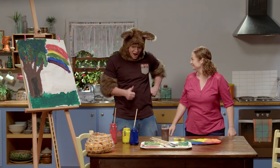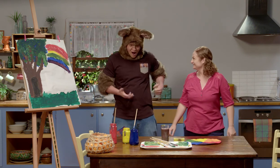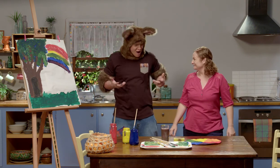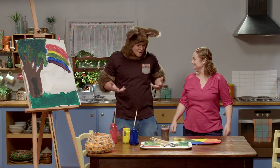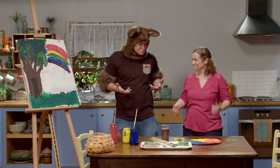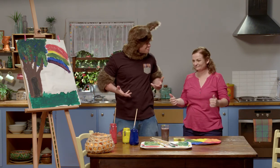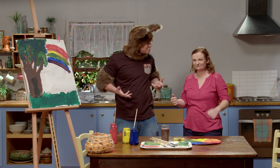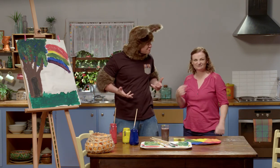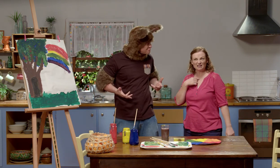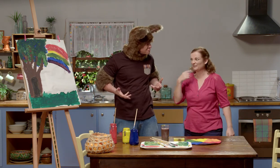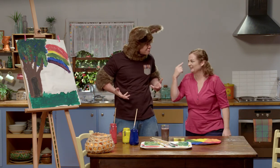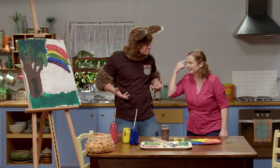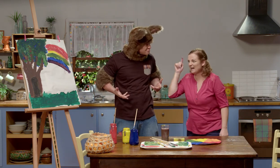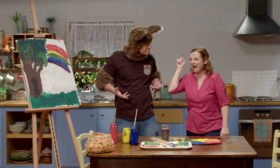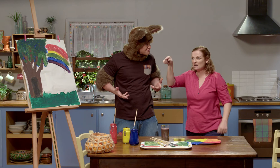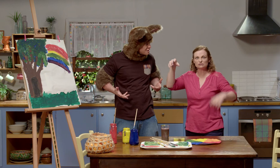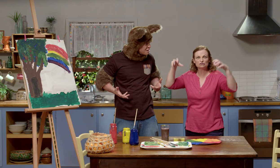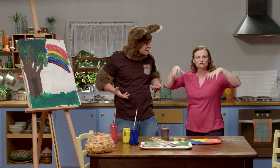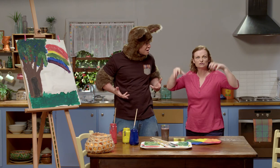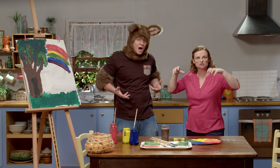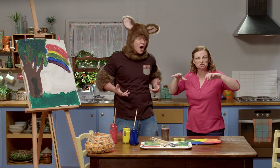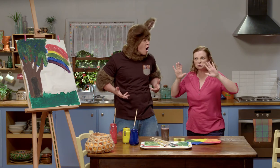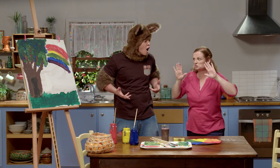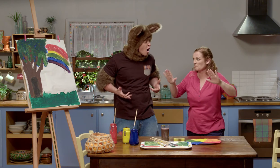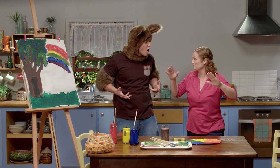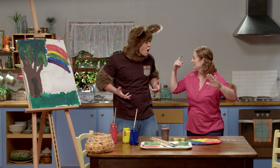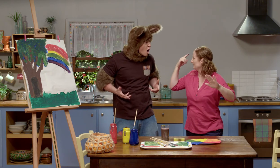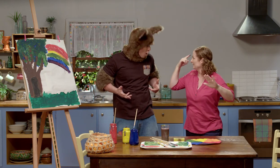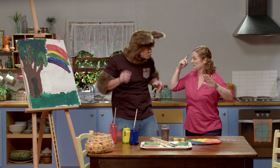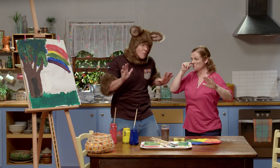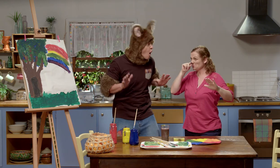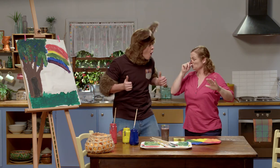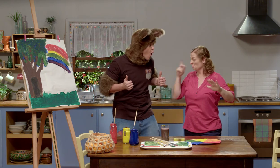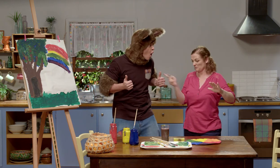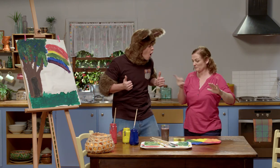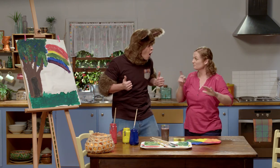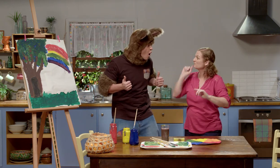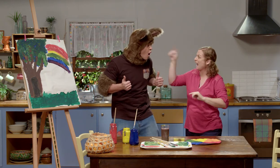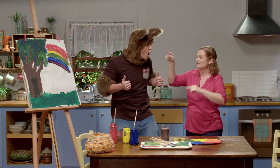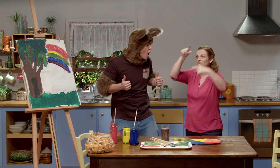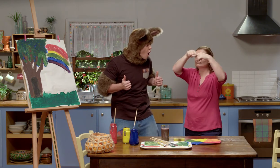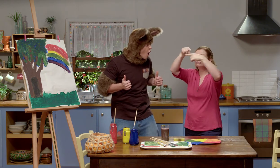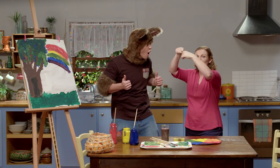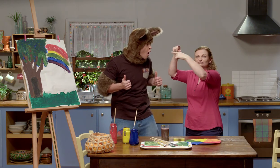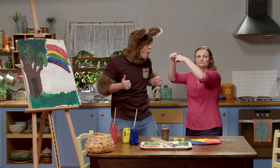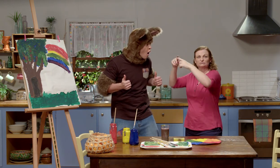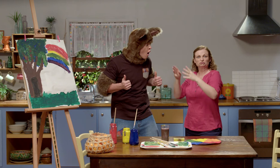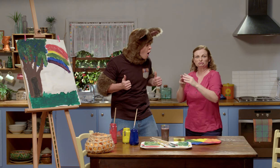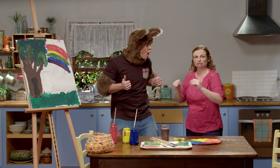Oh, that's awesome. Look, I think it might have stopped raining outside. I think we can go out and hang our paintings